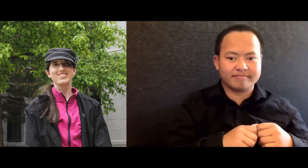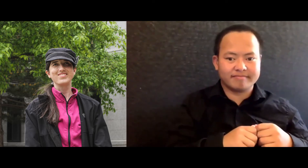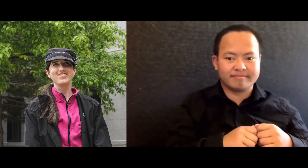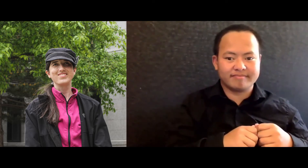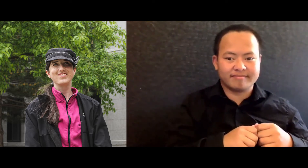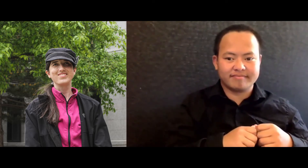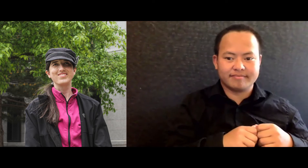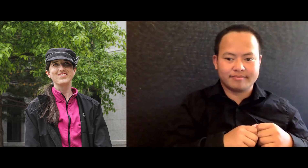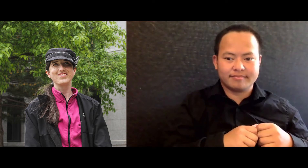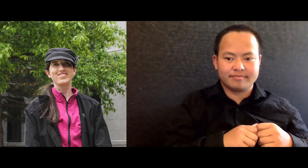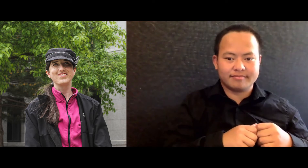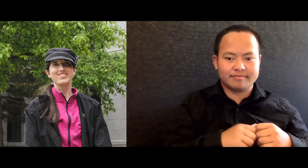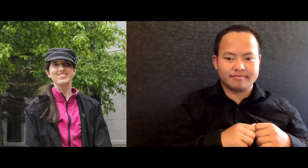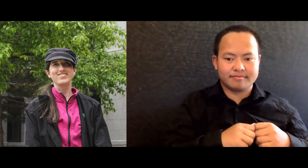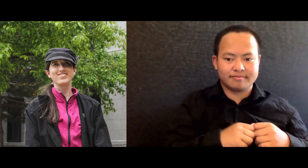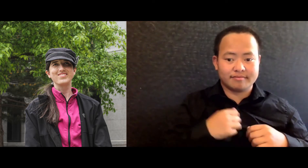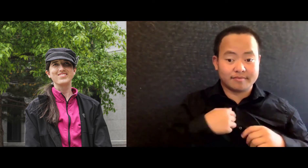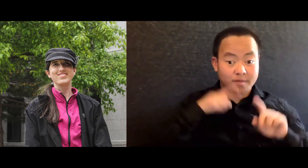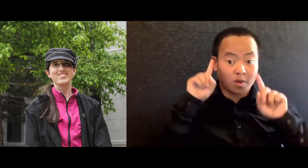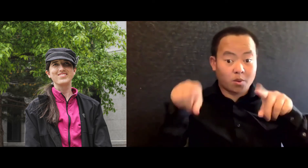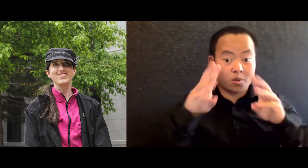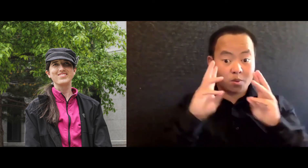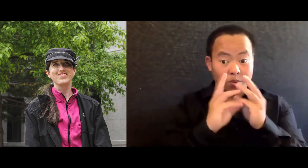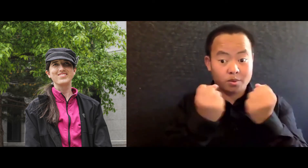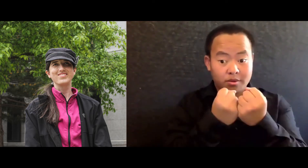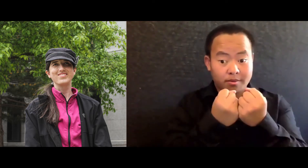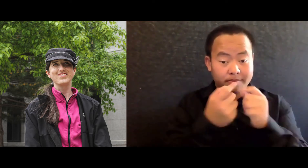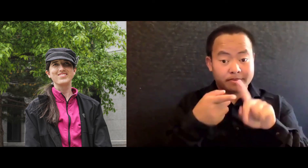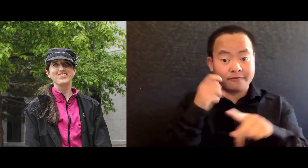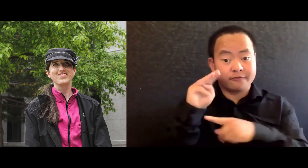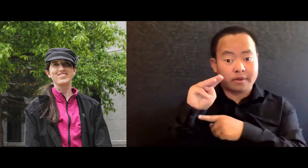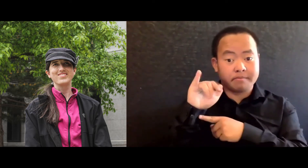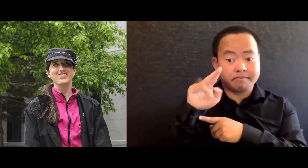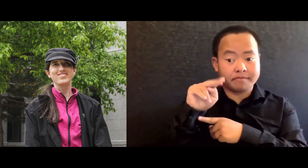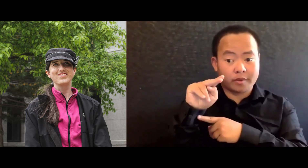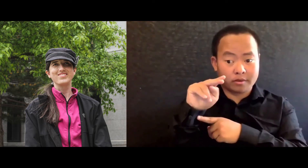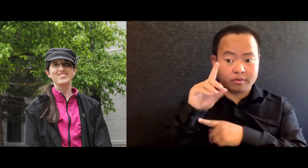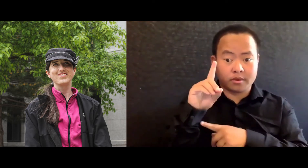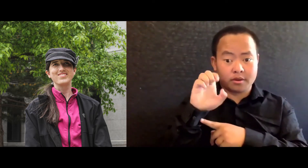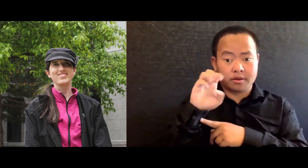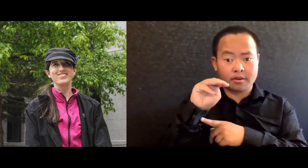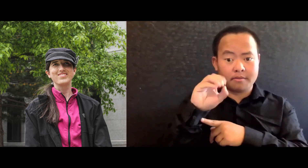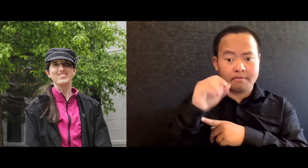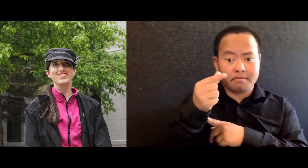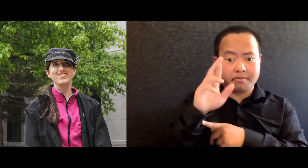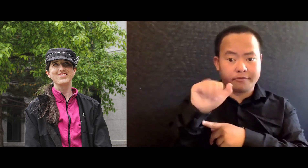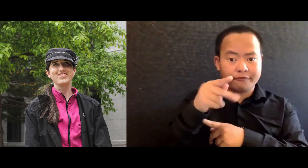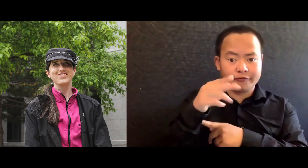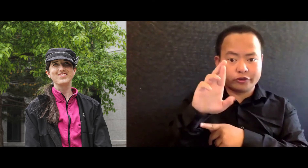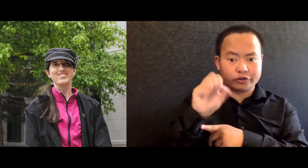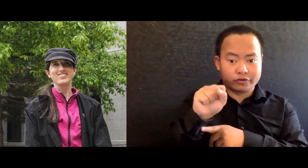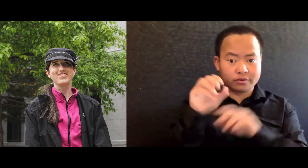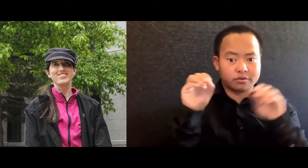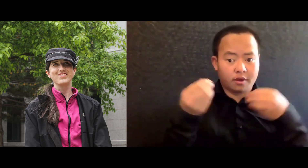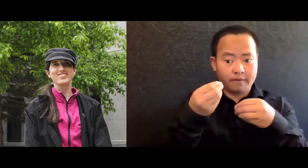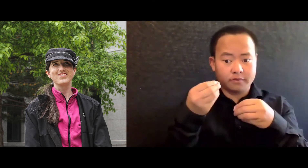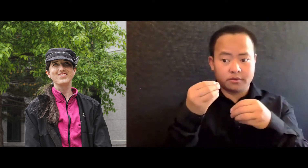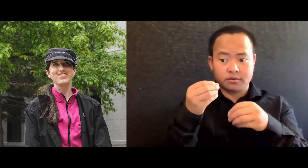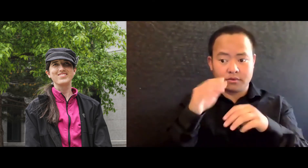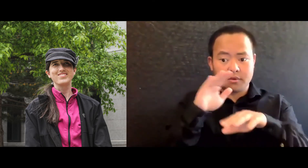I went to a workshop from the Minnesota Demographers Office on Minnesota's population and IT.